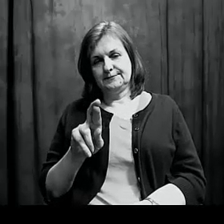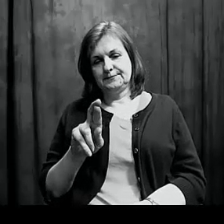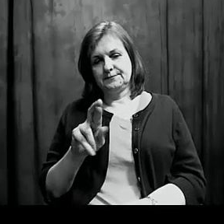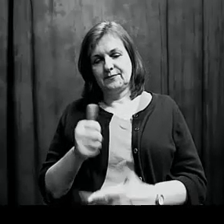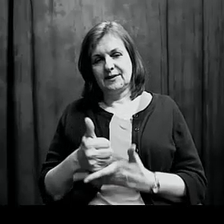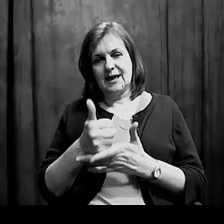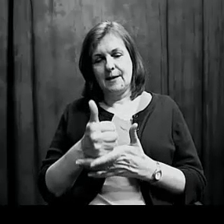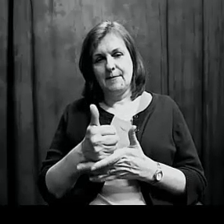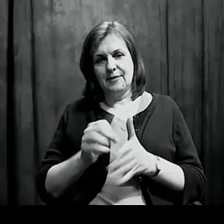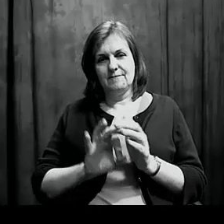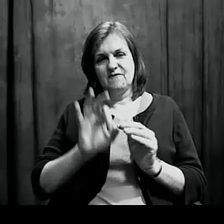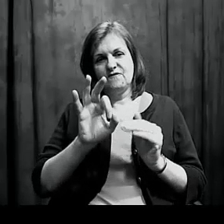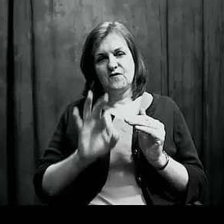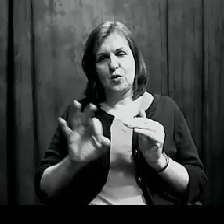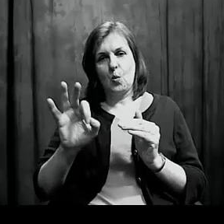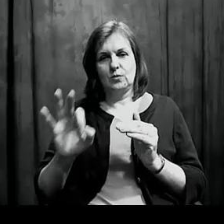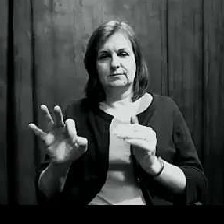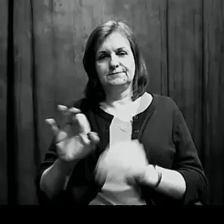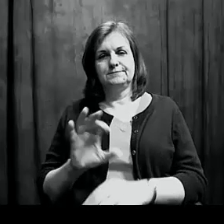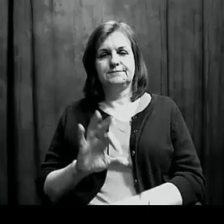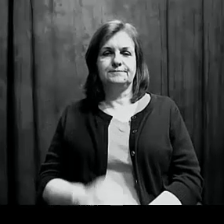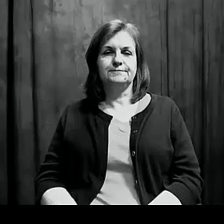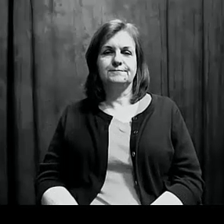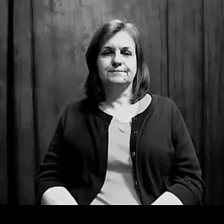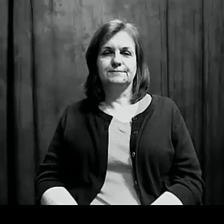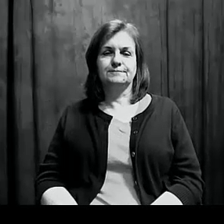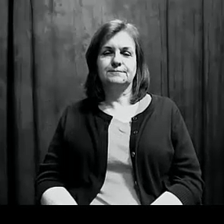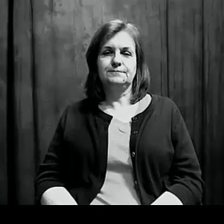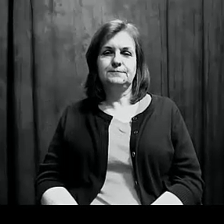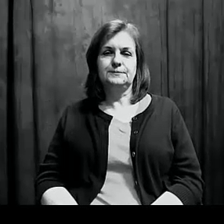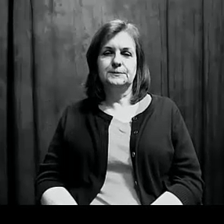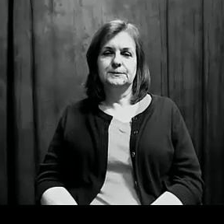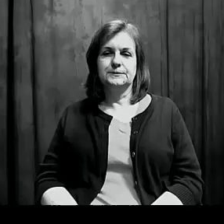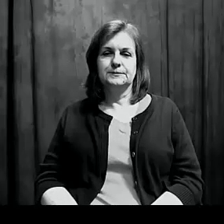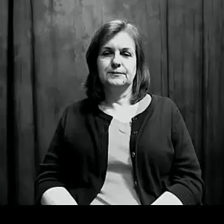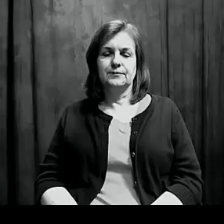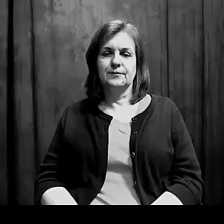known as a swim bladder to help them float in the water column